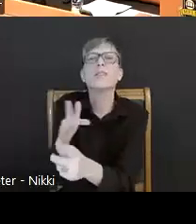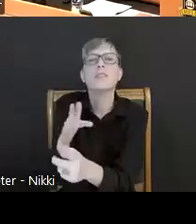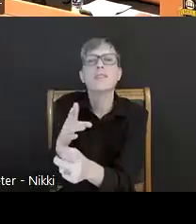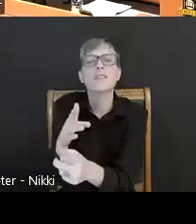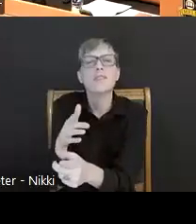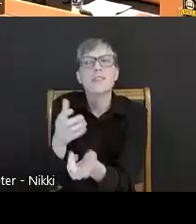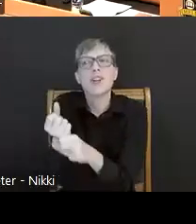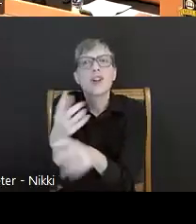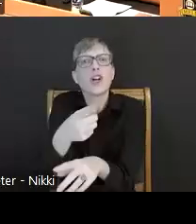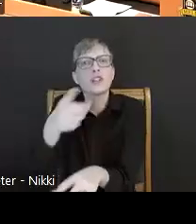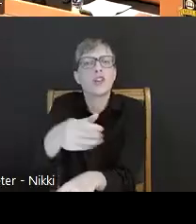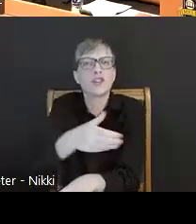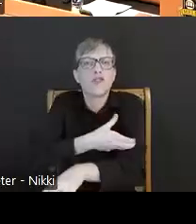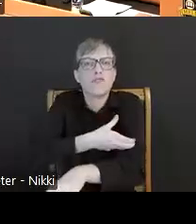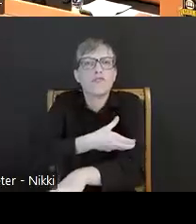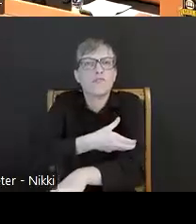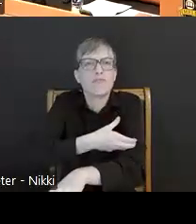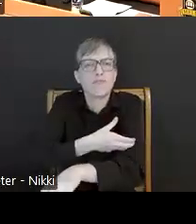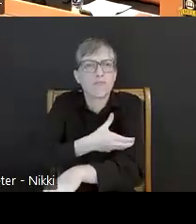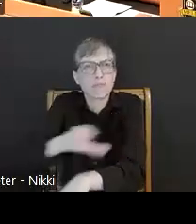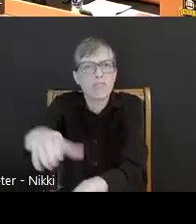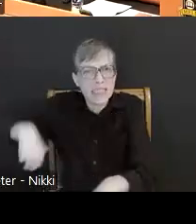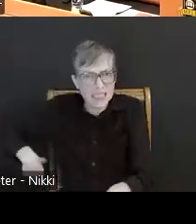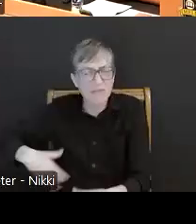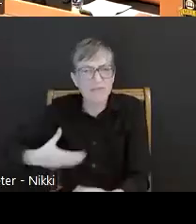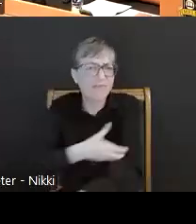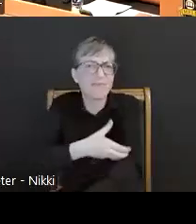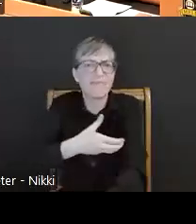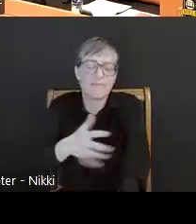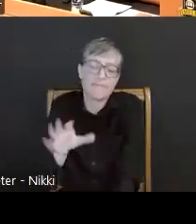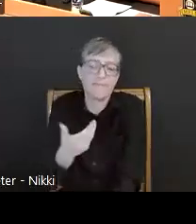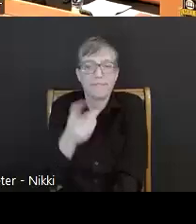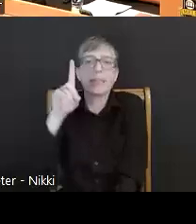her of her trauma and so some of the work the mother agreed to engage in Family Therapy with